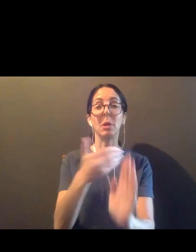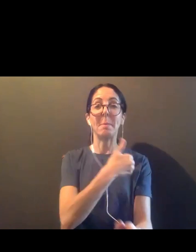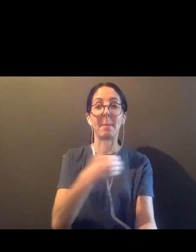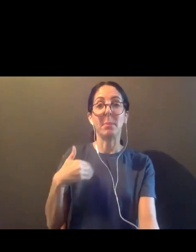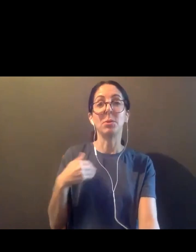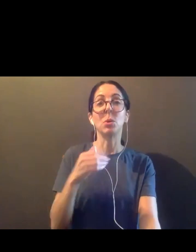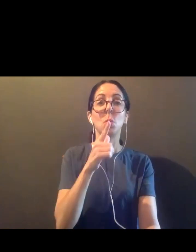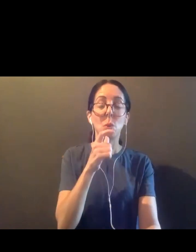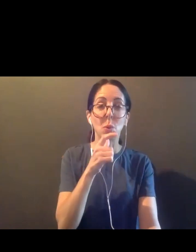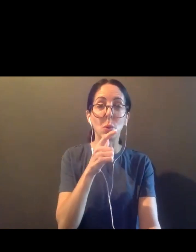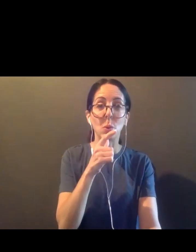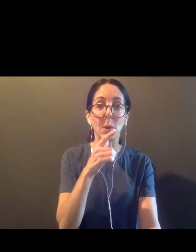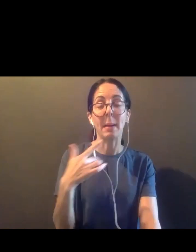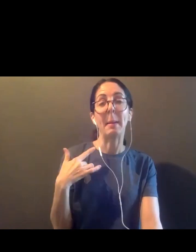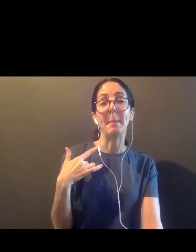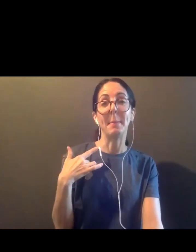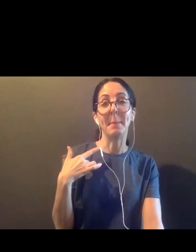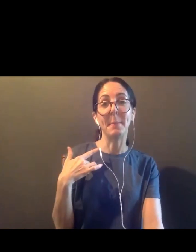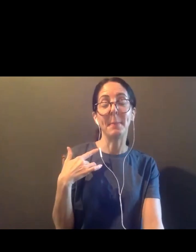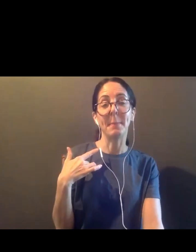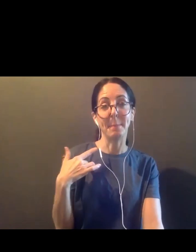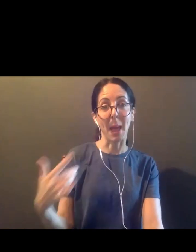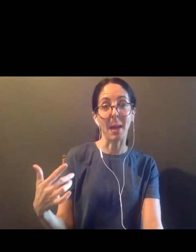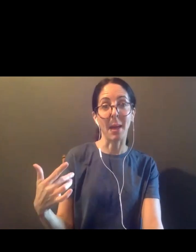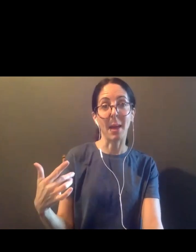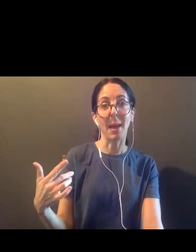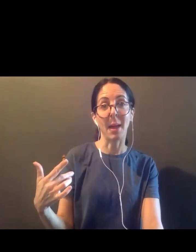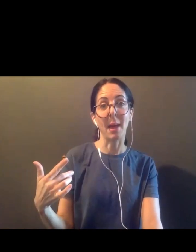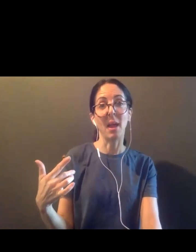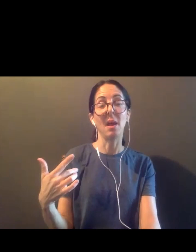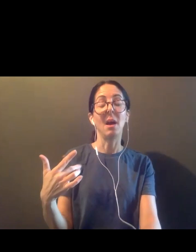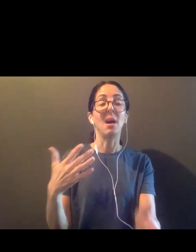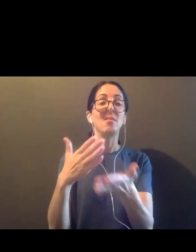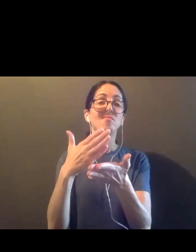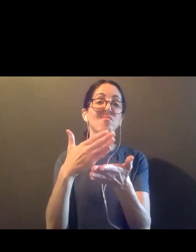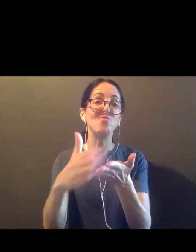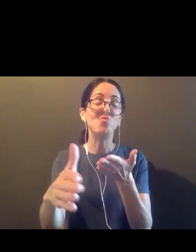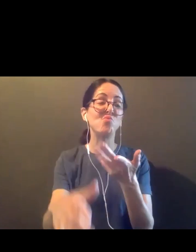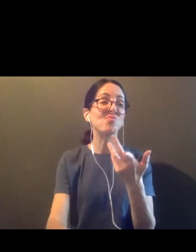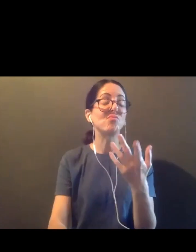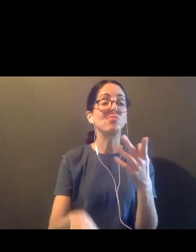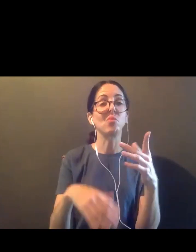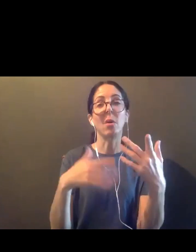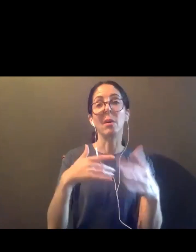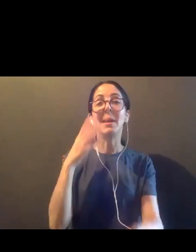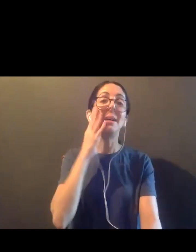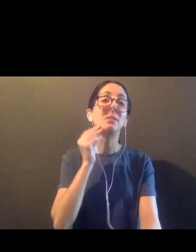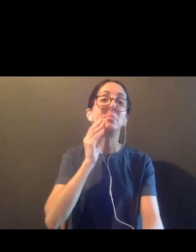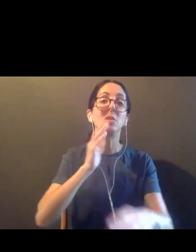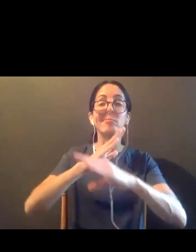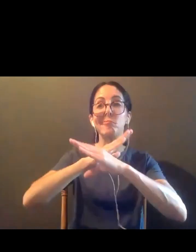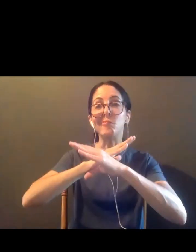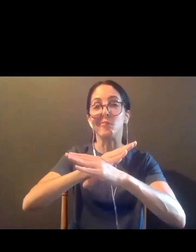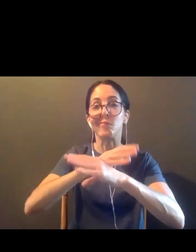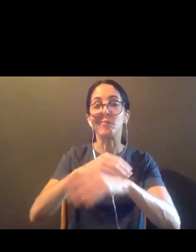most prevalently disadvantages in accessing care across all services across the spectrum